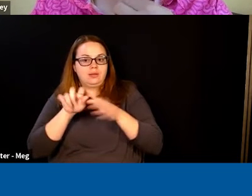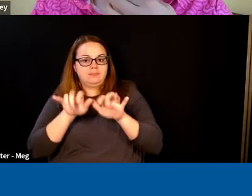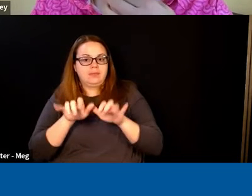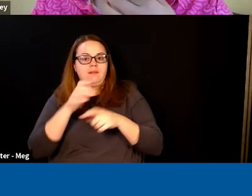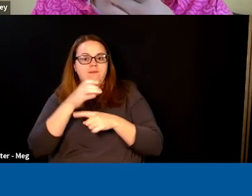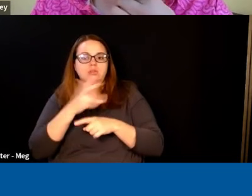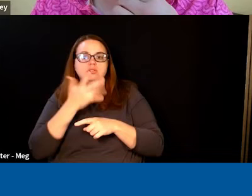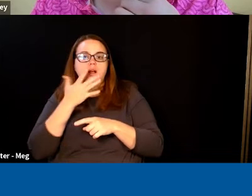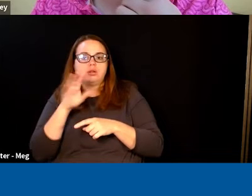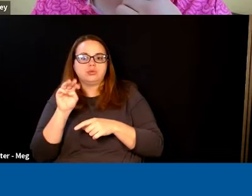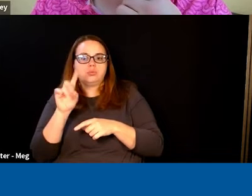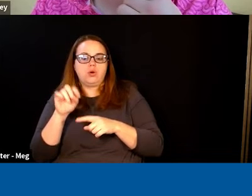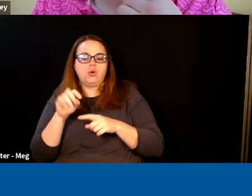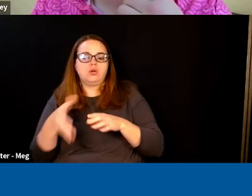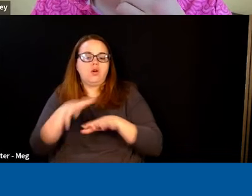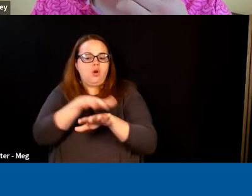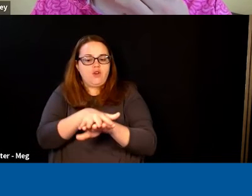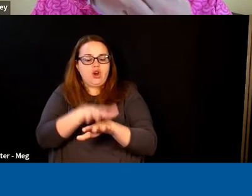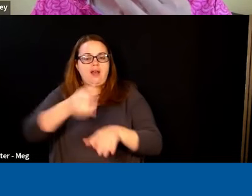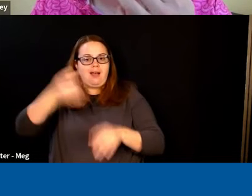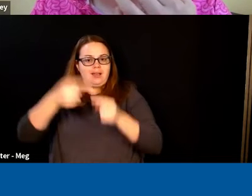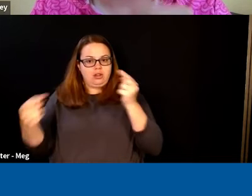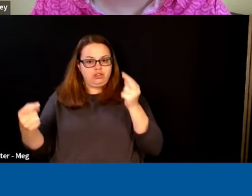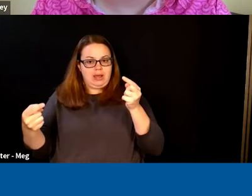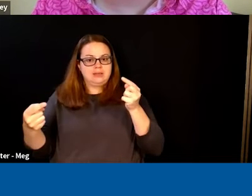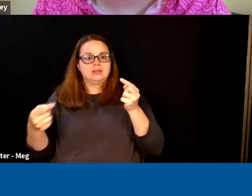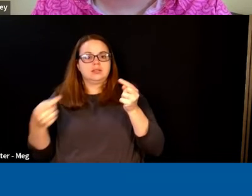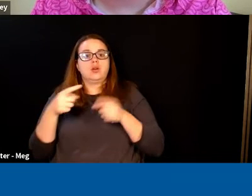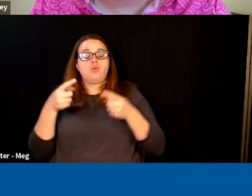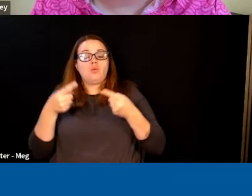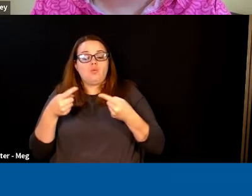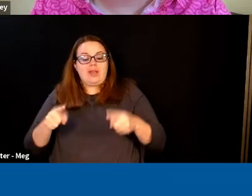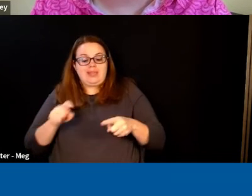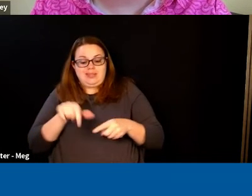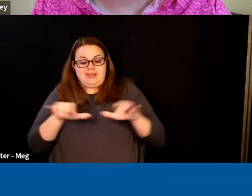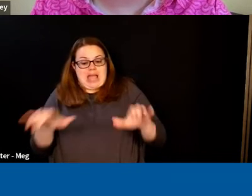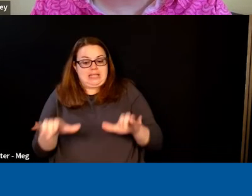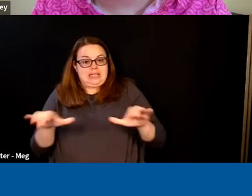or a high contrast mode color keyword. So when this is active, we can now write a rule,